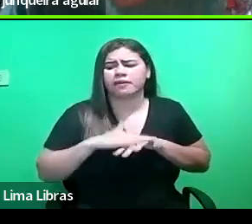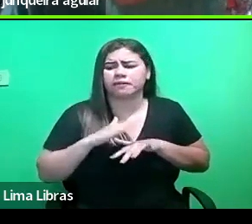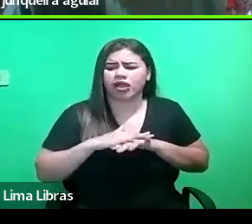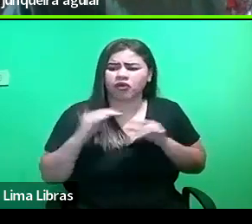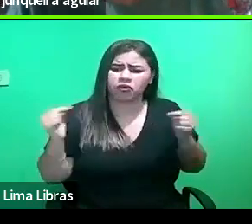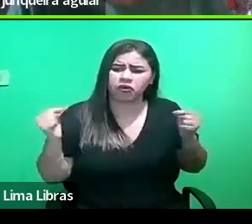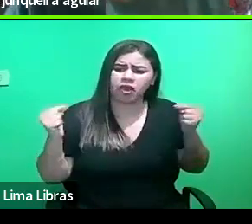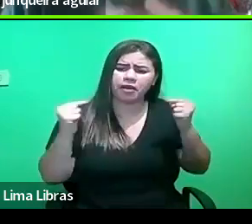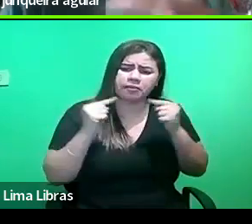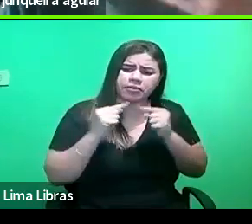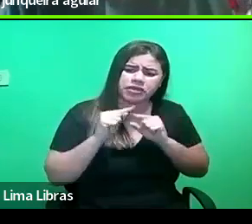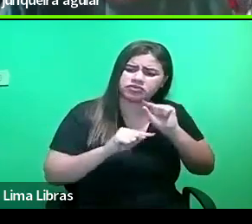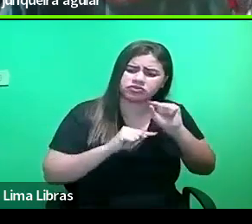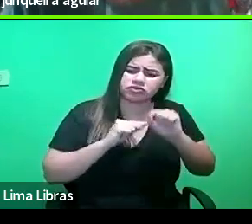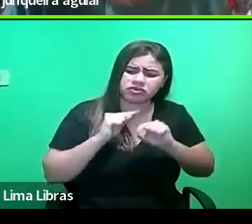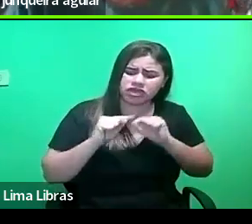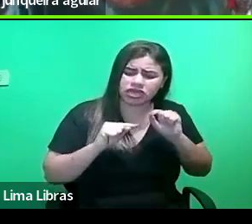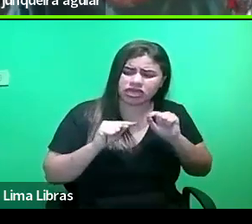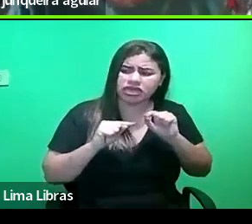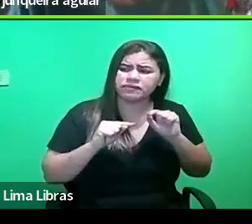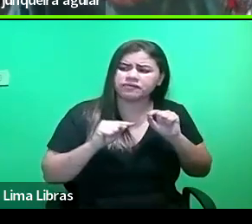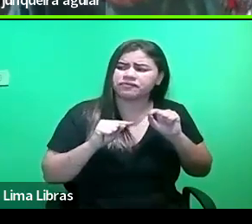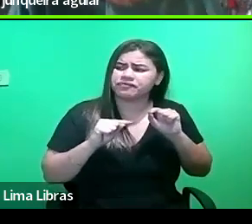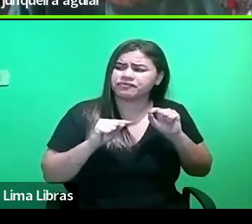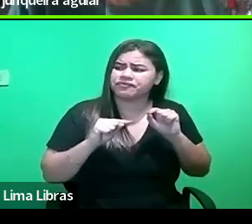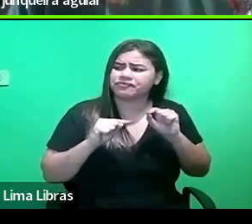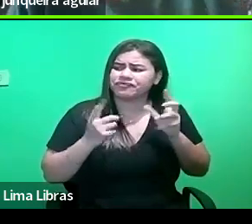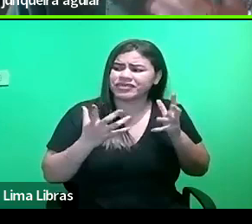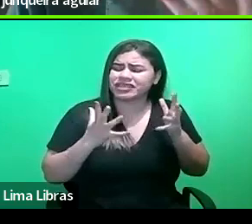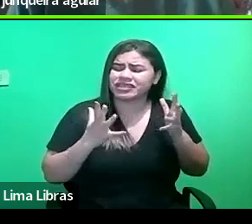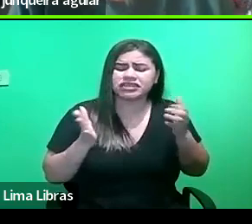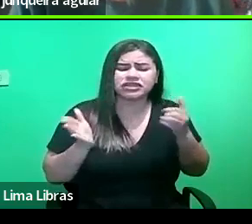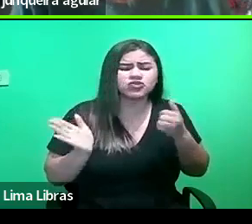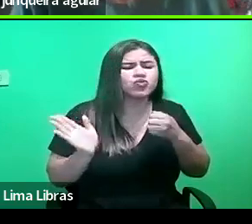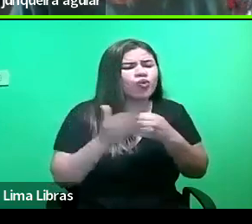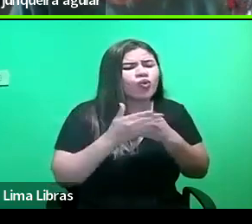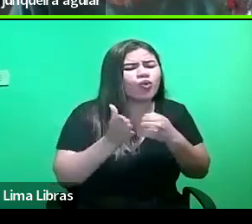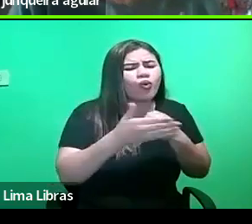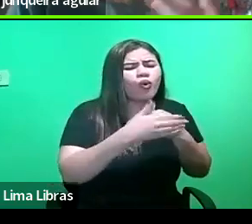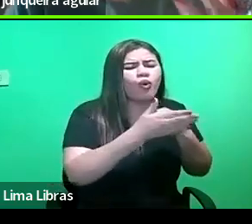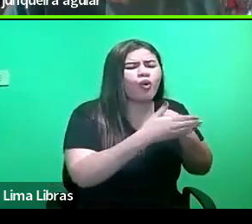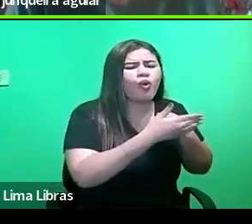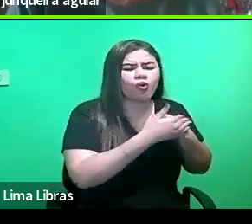? If I see more, If I see more, do news? Who says you just start them step me step back